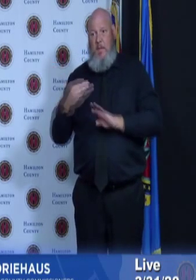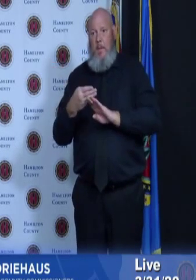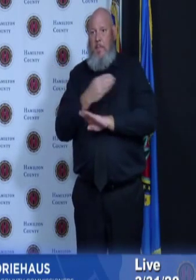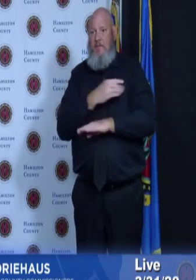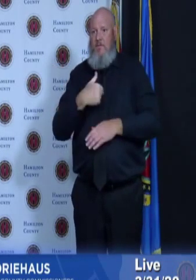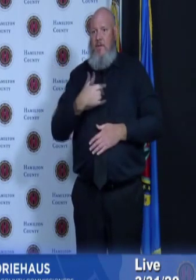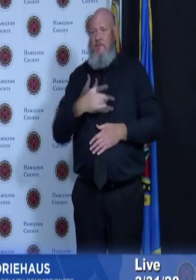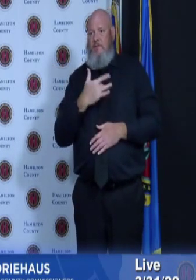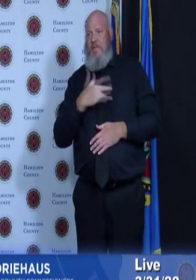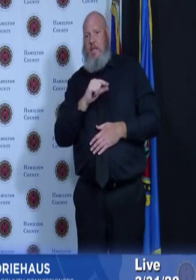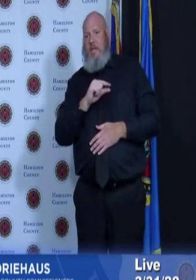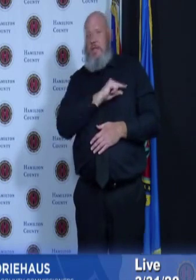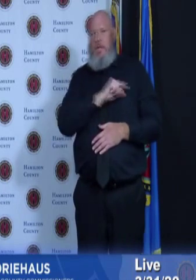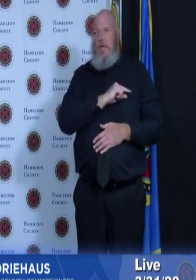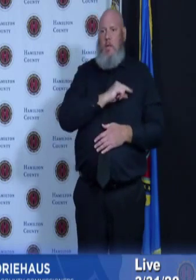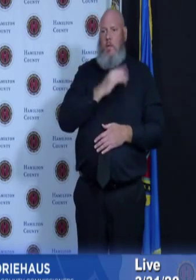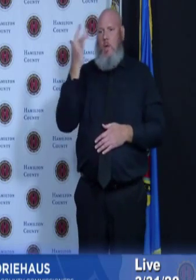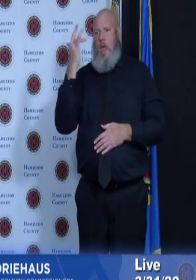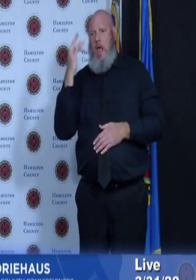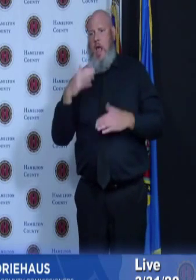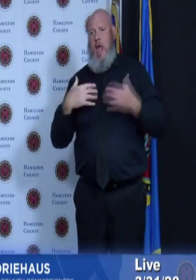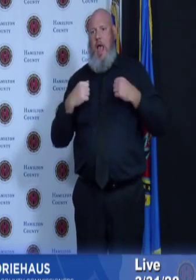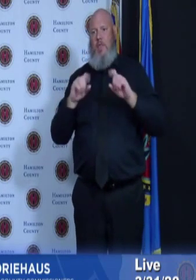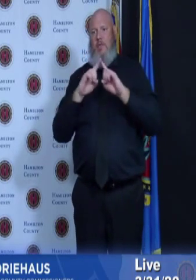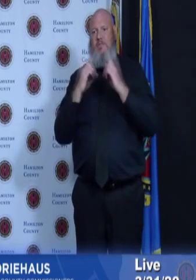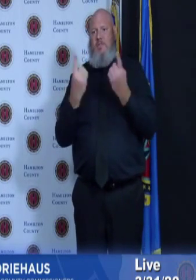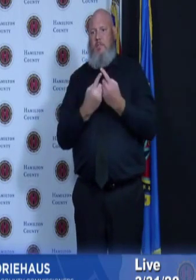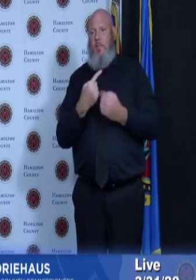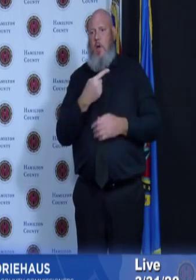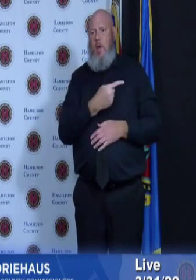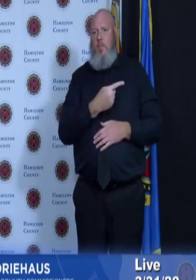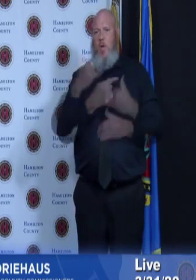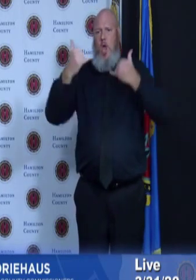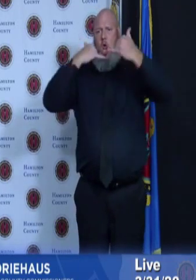then became overwhelmed with calls I know people need information but that